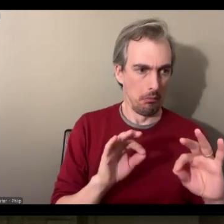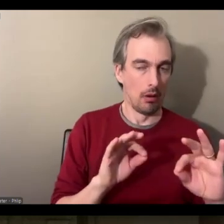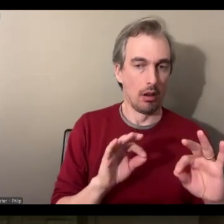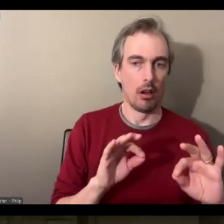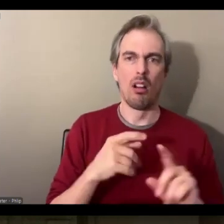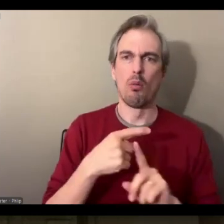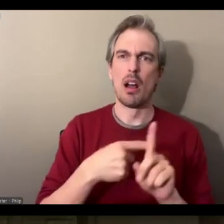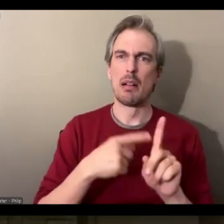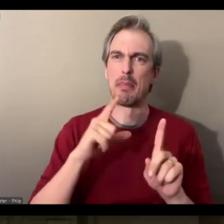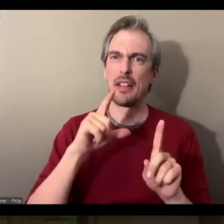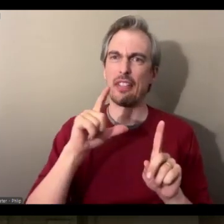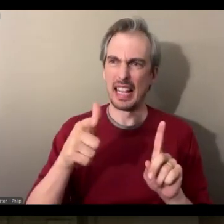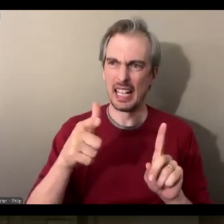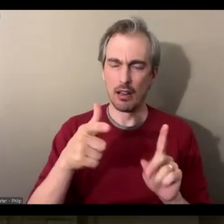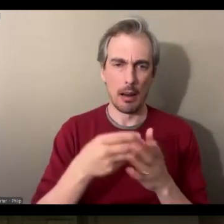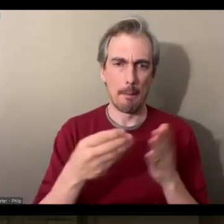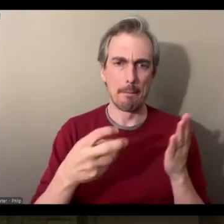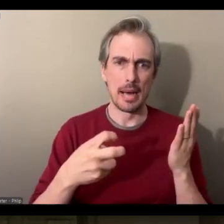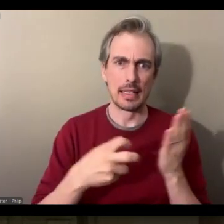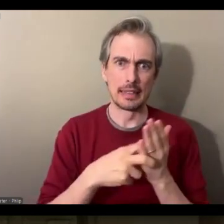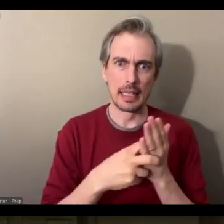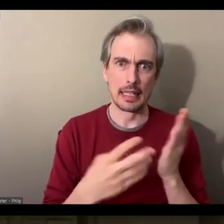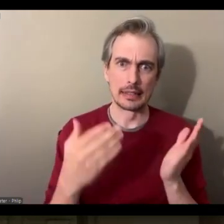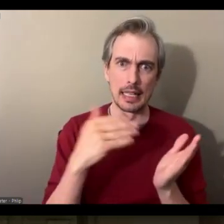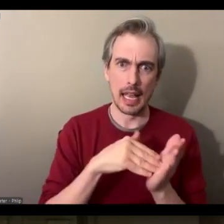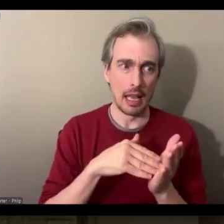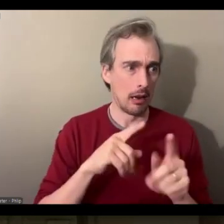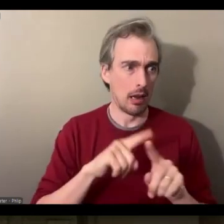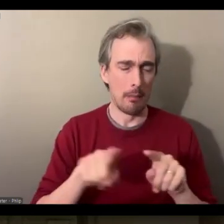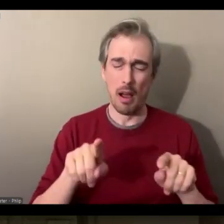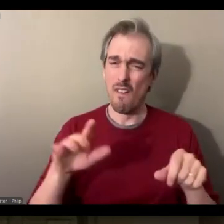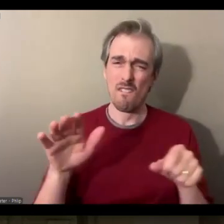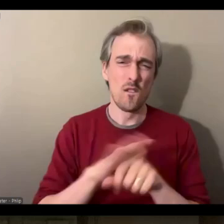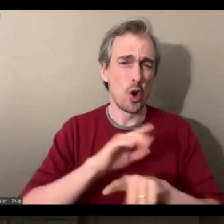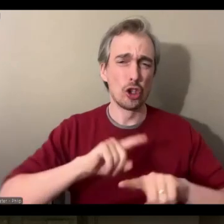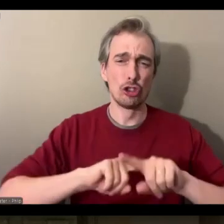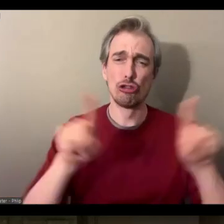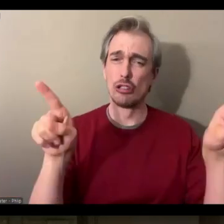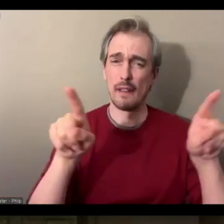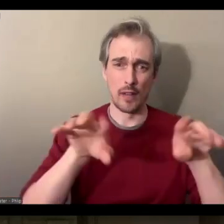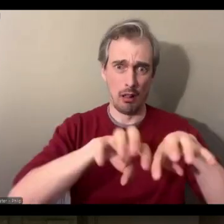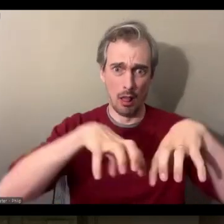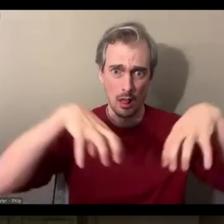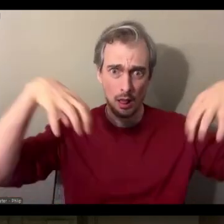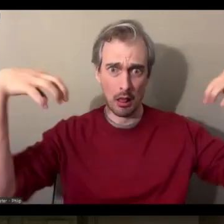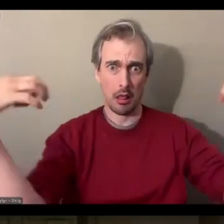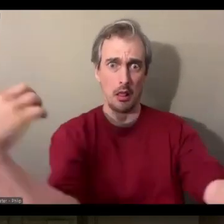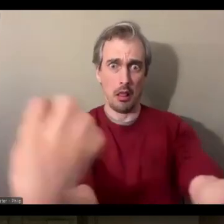when purchasing their tickets. Our compromise here was: We're gonna launch with the built-in